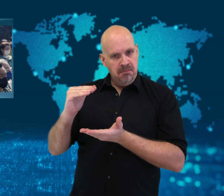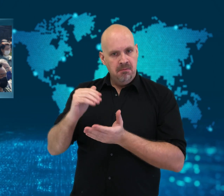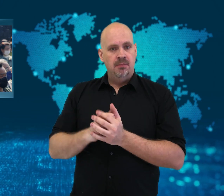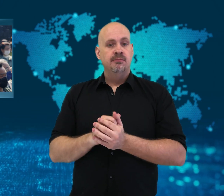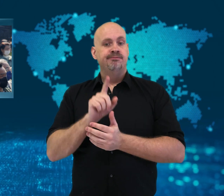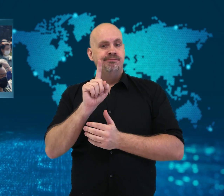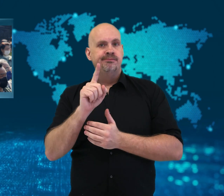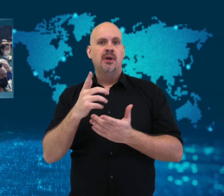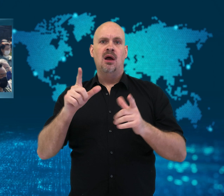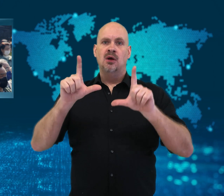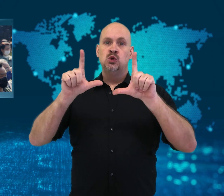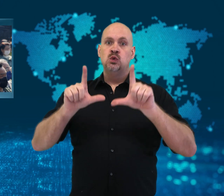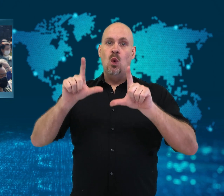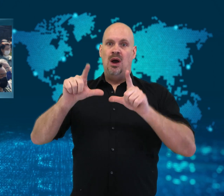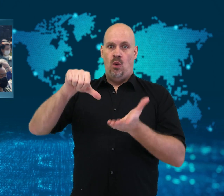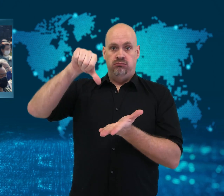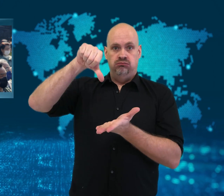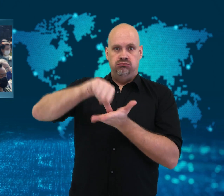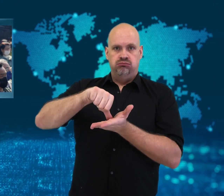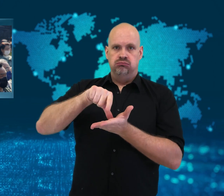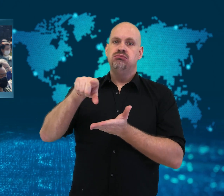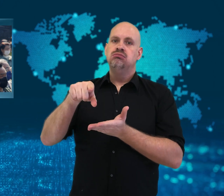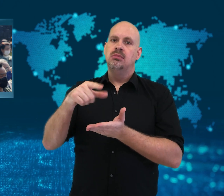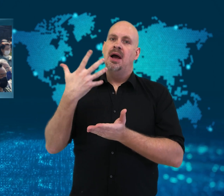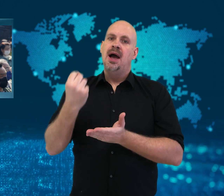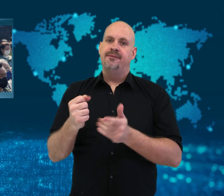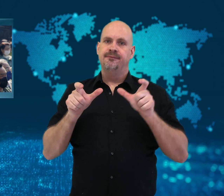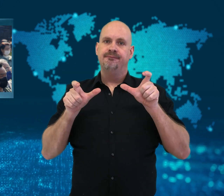is still in a state of emergency.